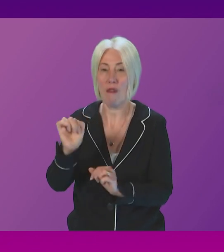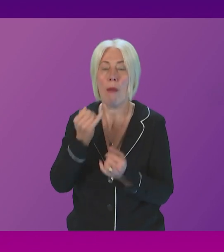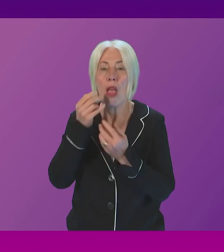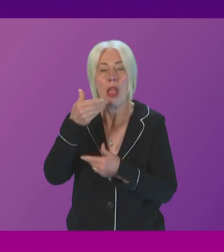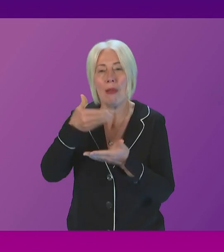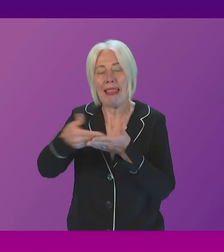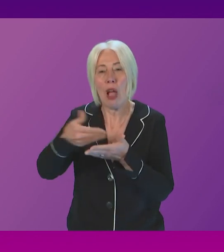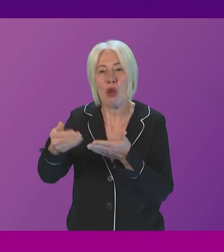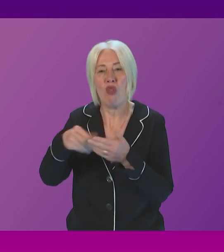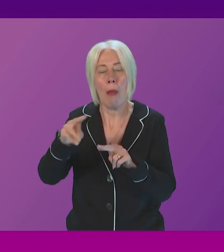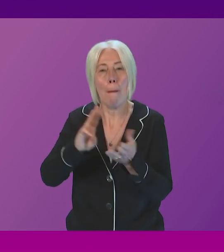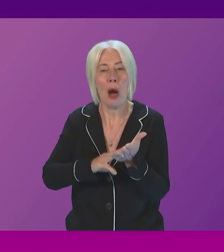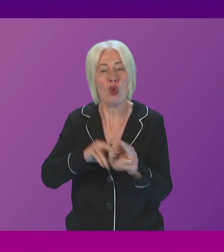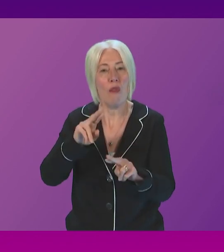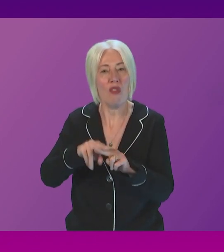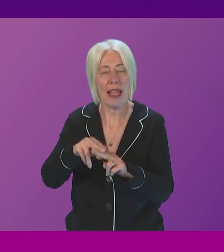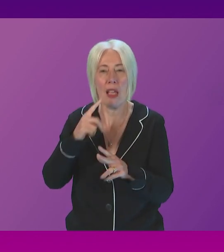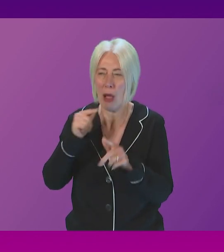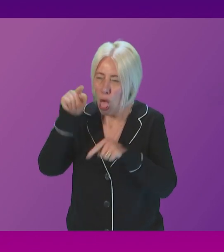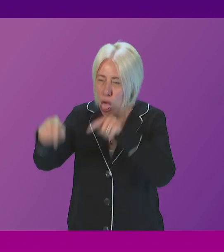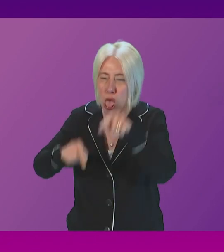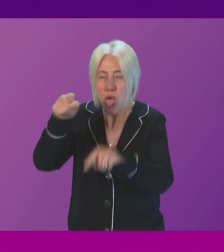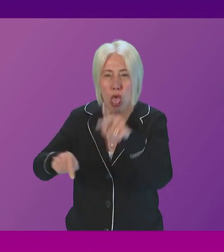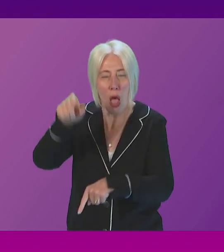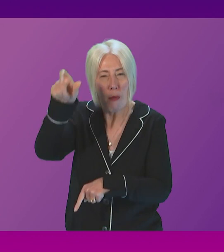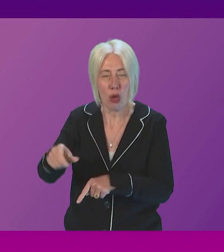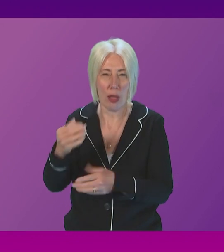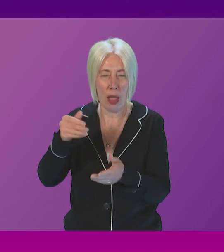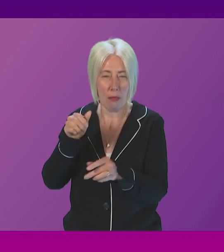who attacked through personal abuse a member of the Parliament, is, in my view—